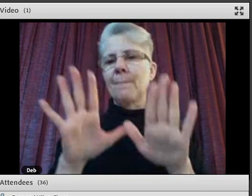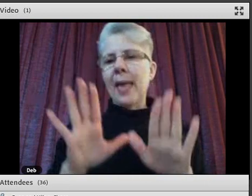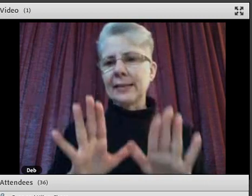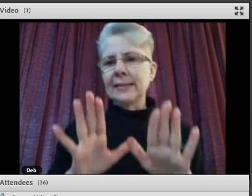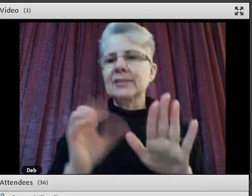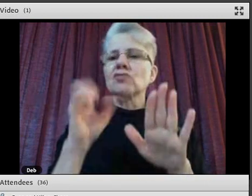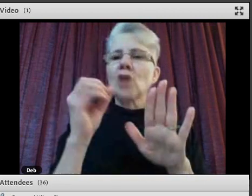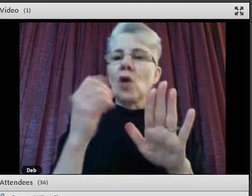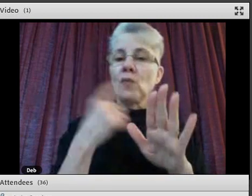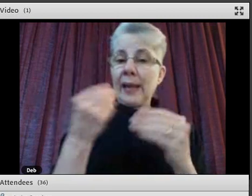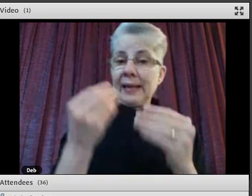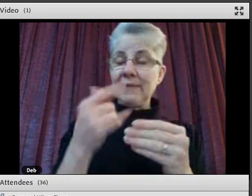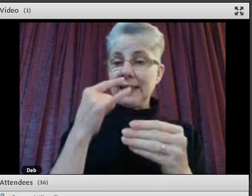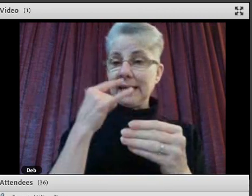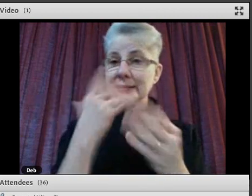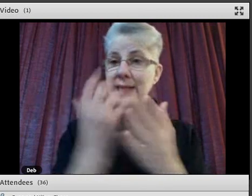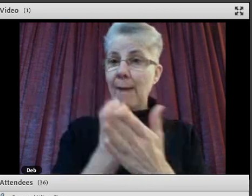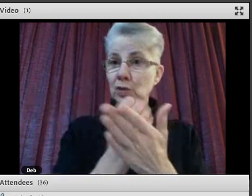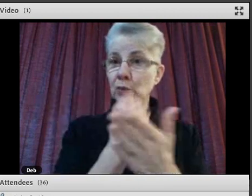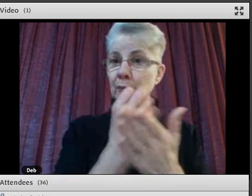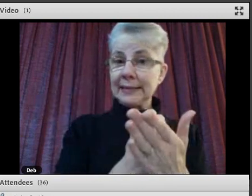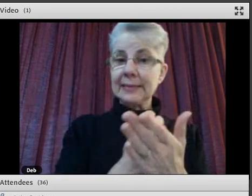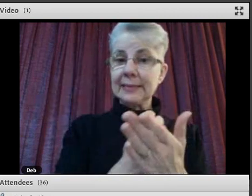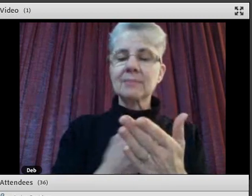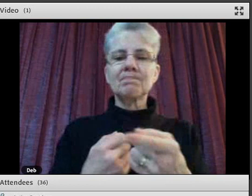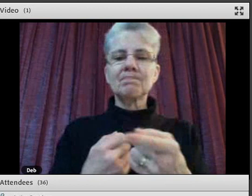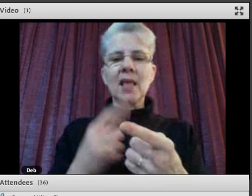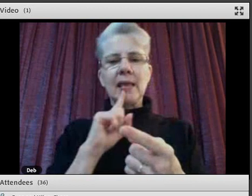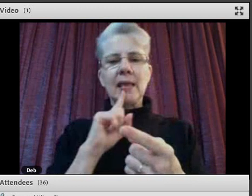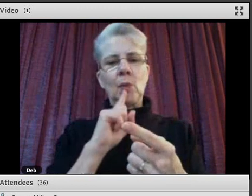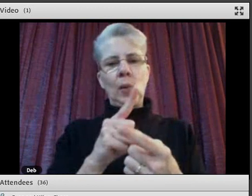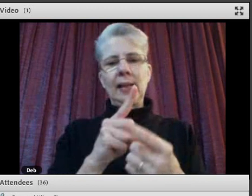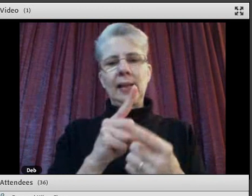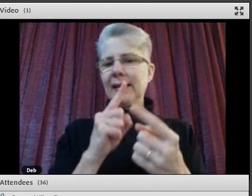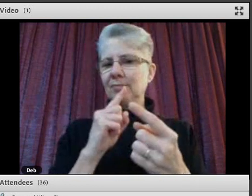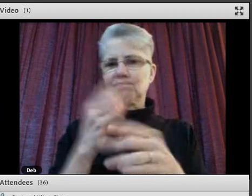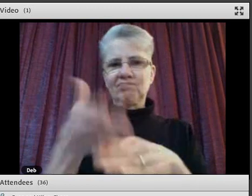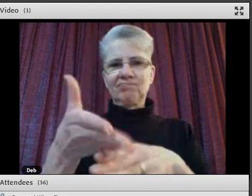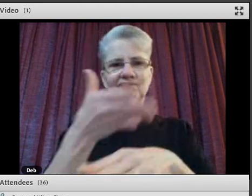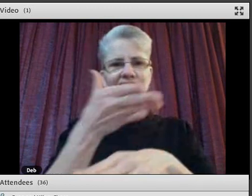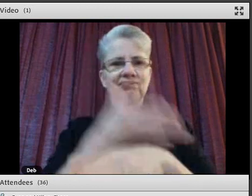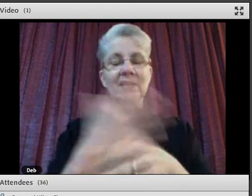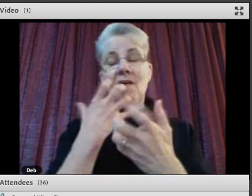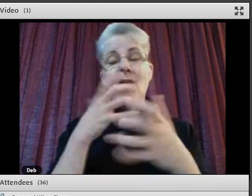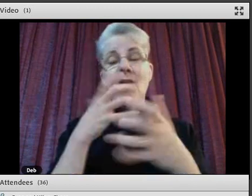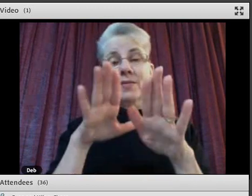So if we give the kids these opportunities, they can really, really fly. It's pretty awesome.